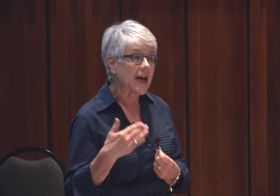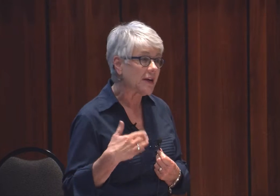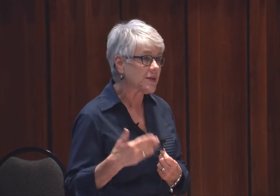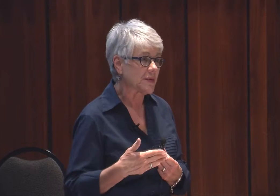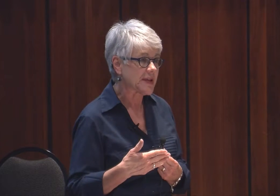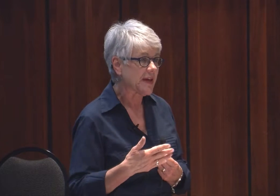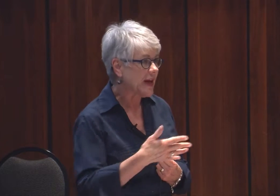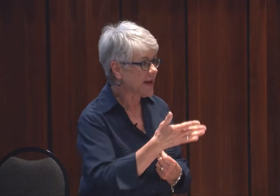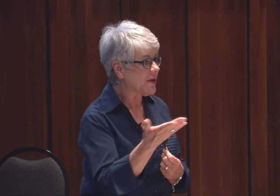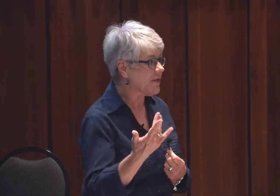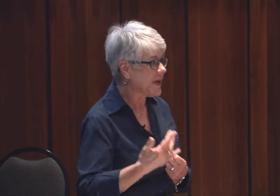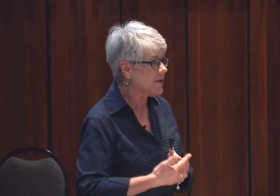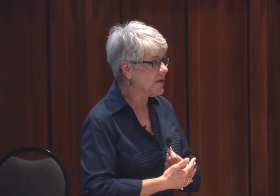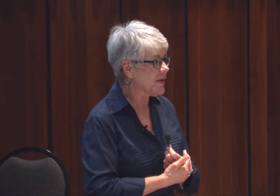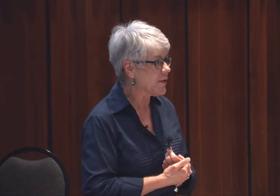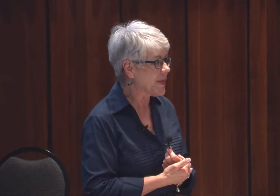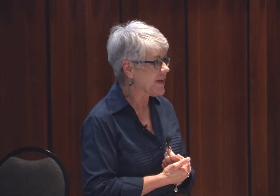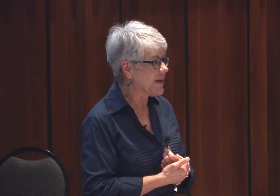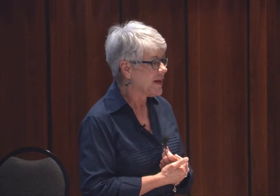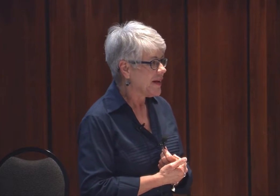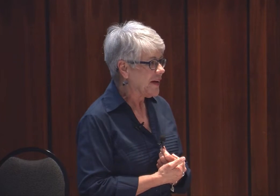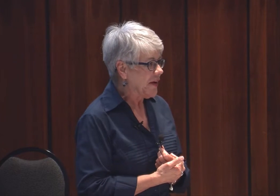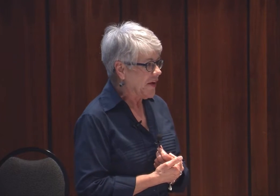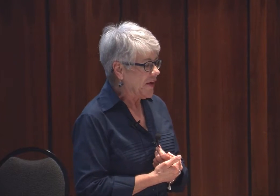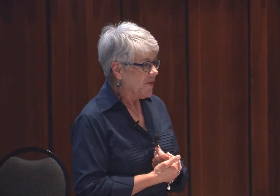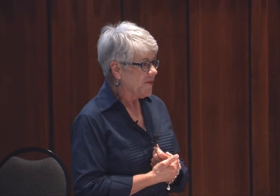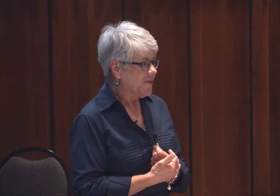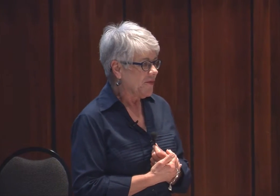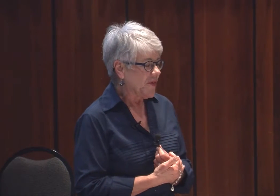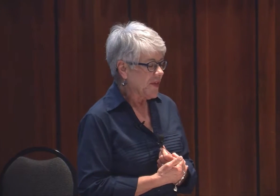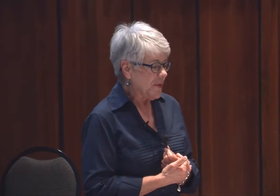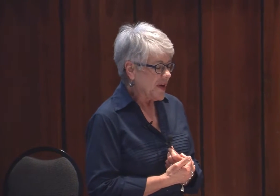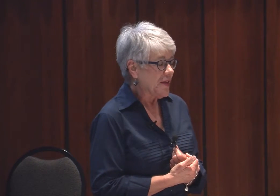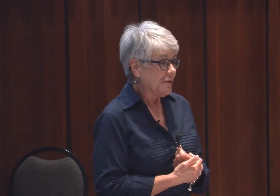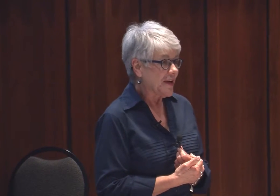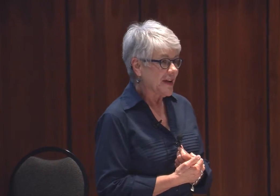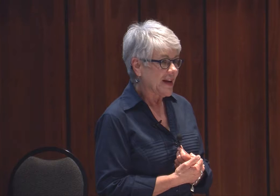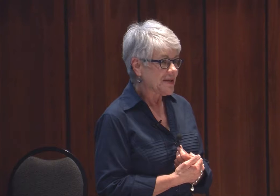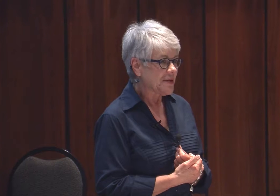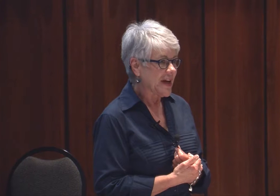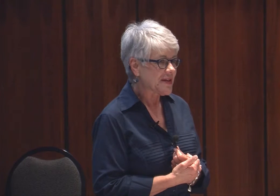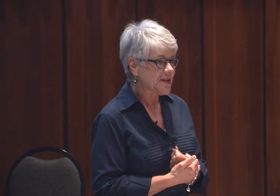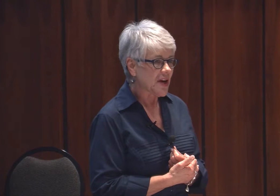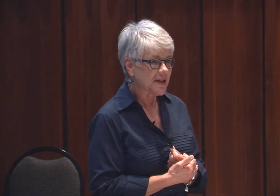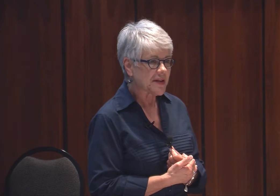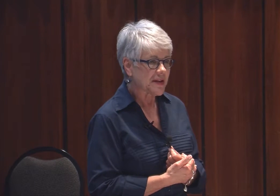doctors will say that. I don't know if any of you have ever been the one on the front lines who has to talk to the